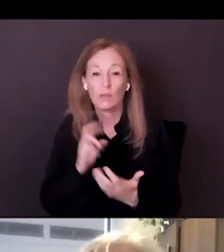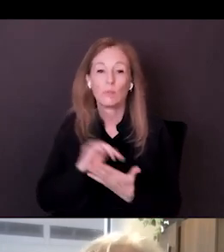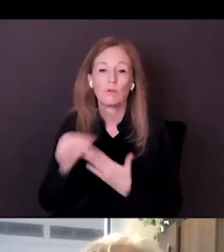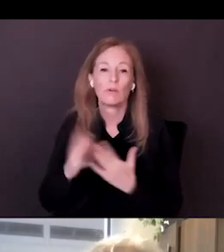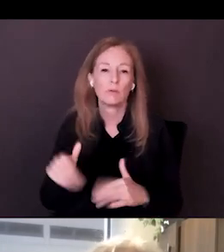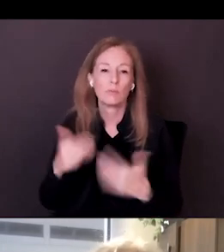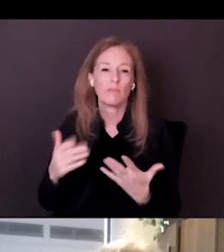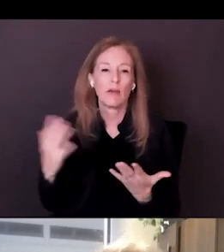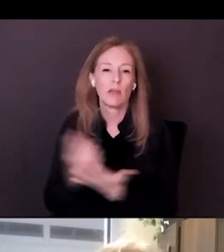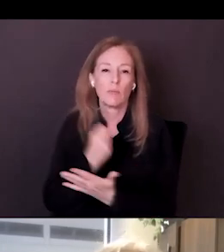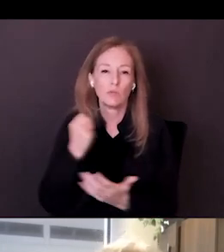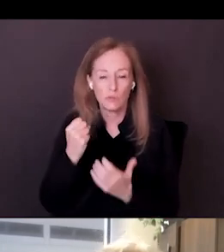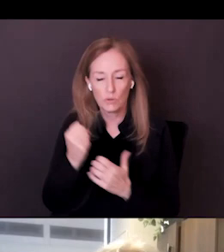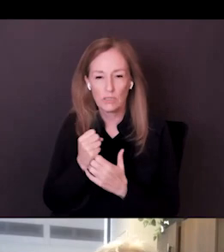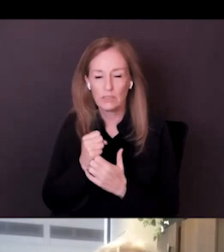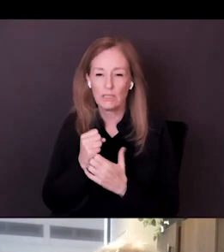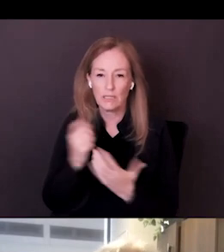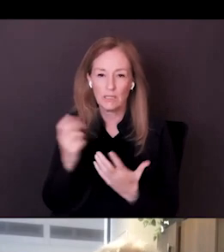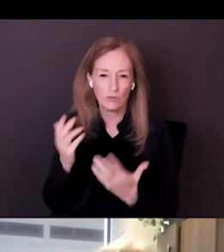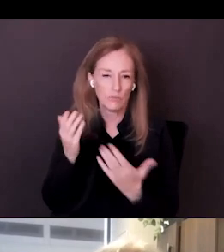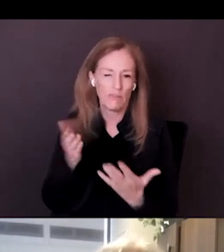TO BE ABLE TO LOOK AND SEE THAT WE HAVE ANOTHER